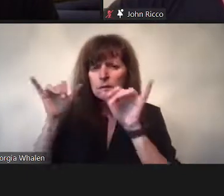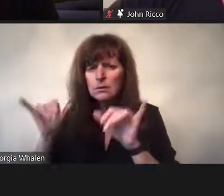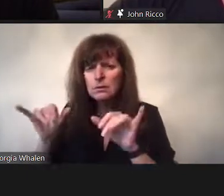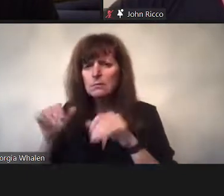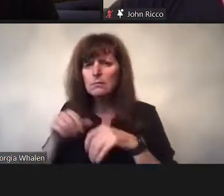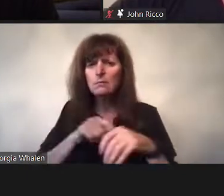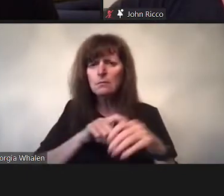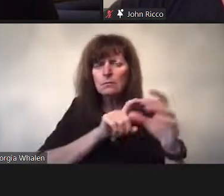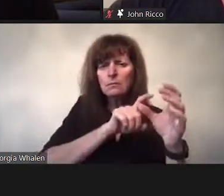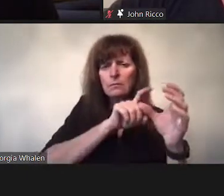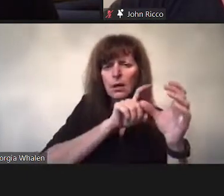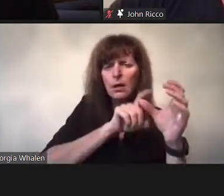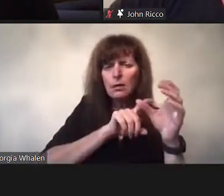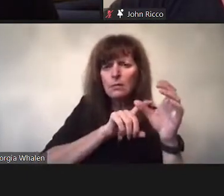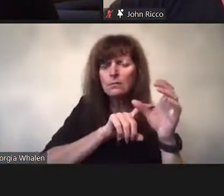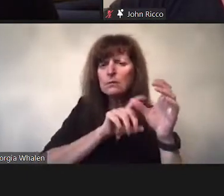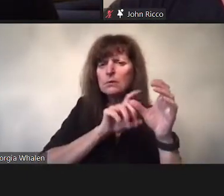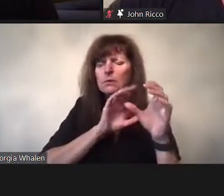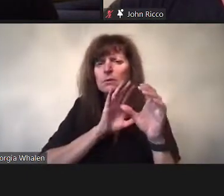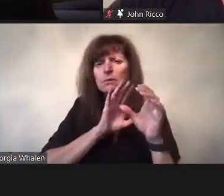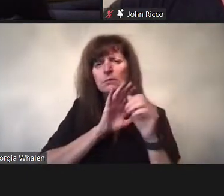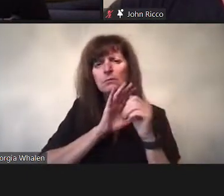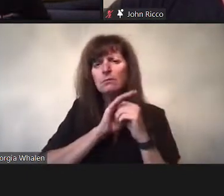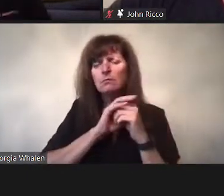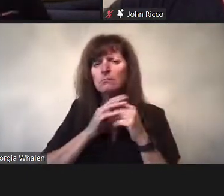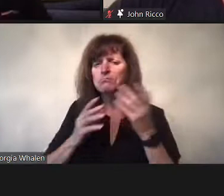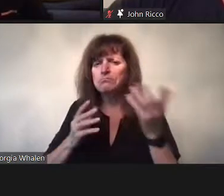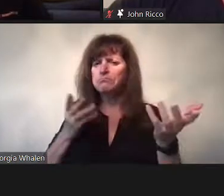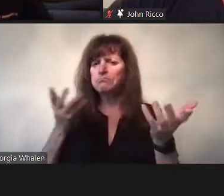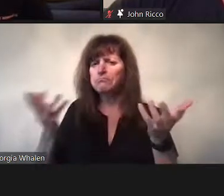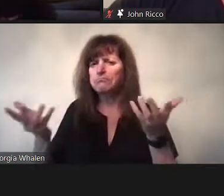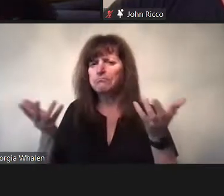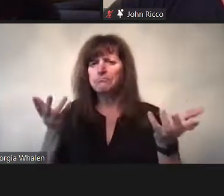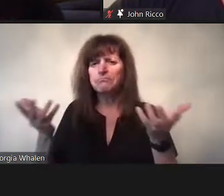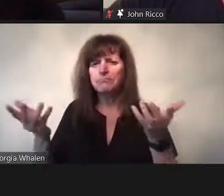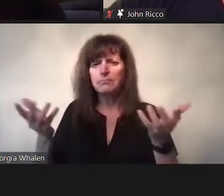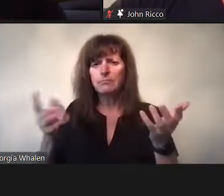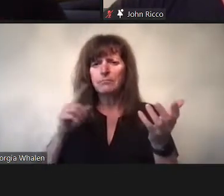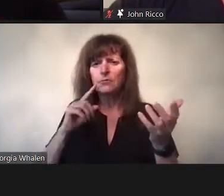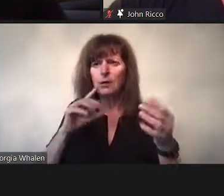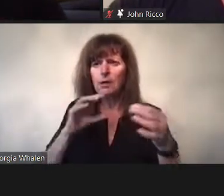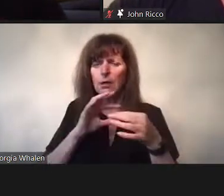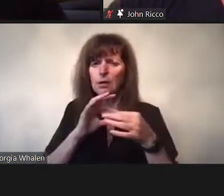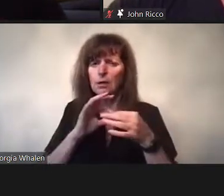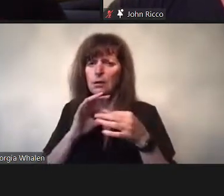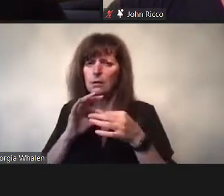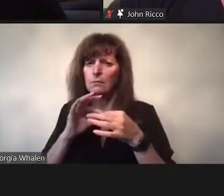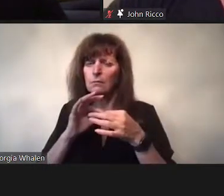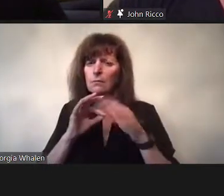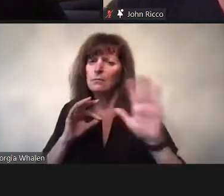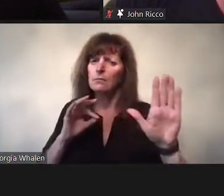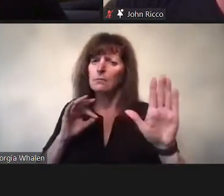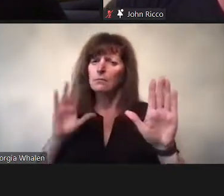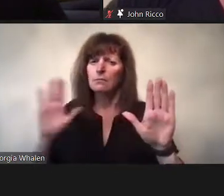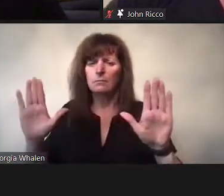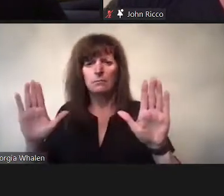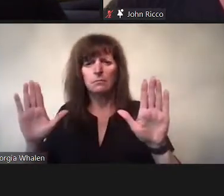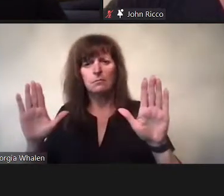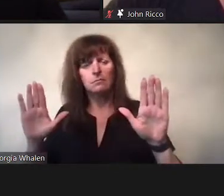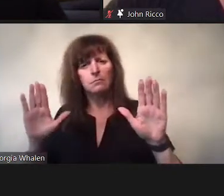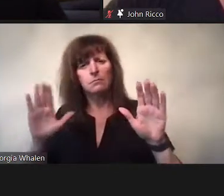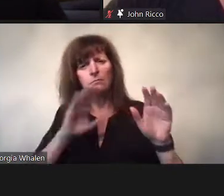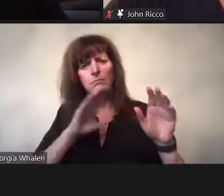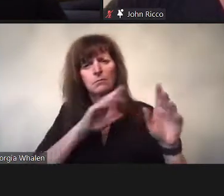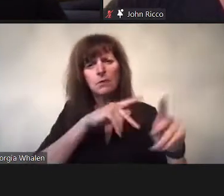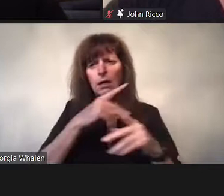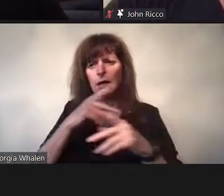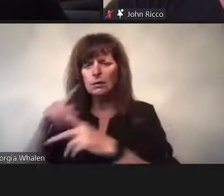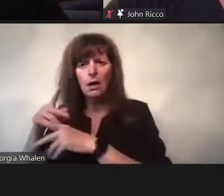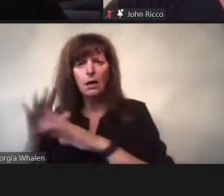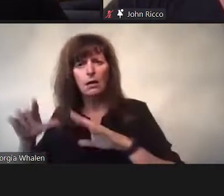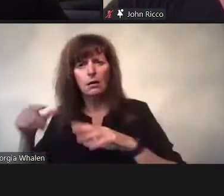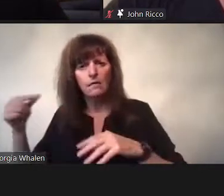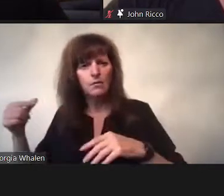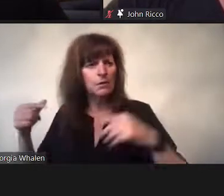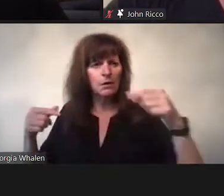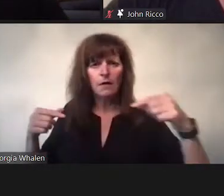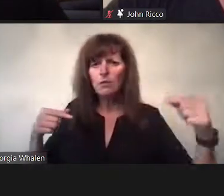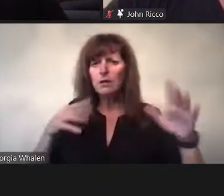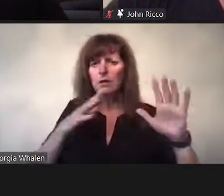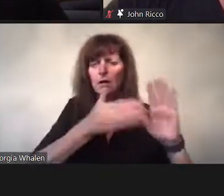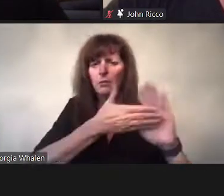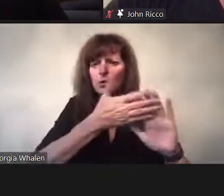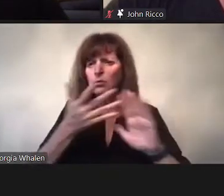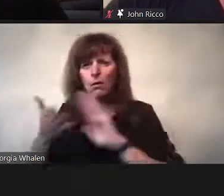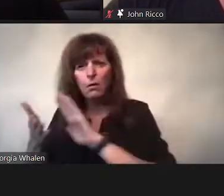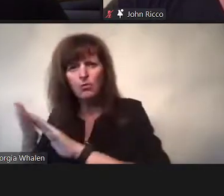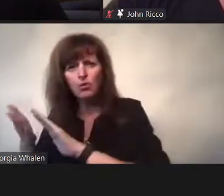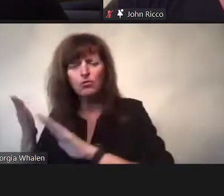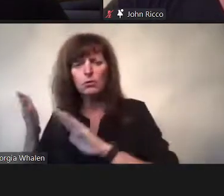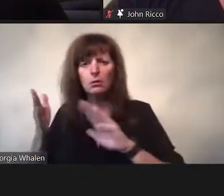They are large in terms of regional density.